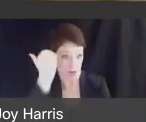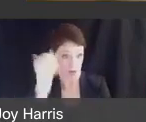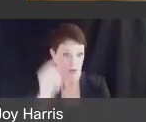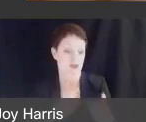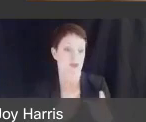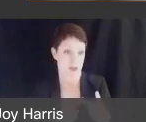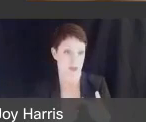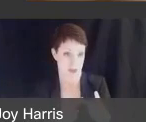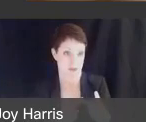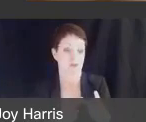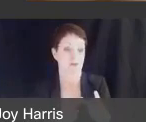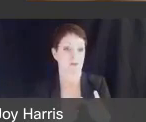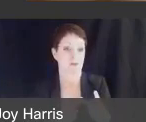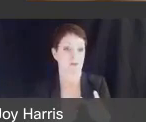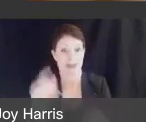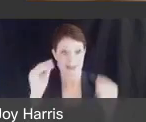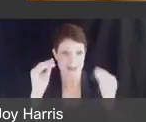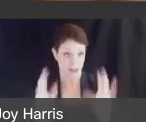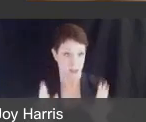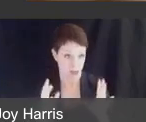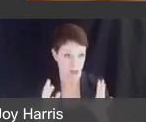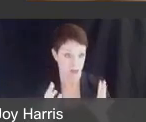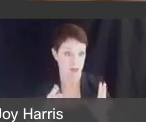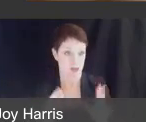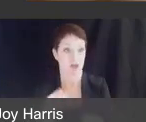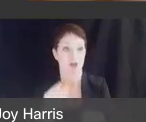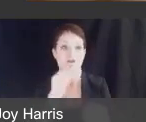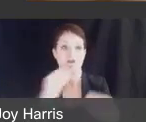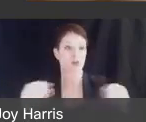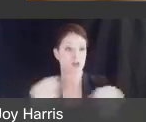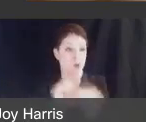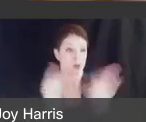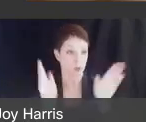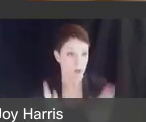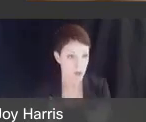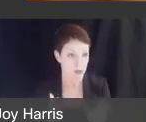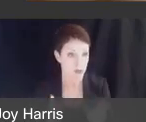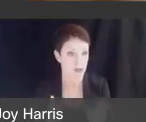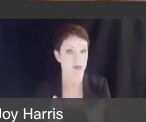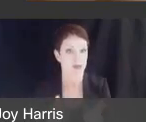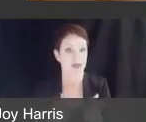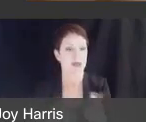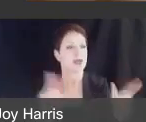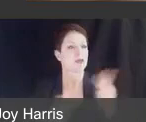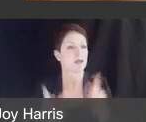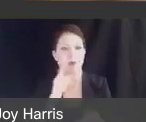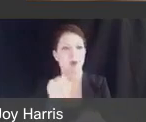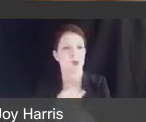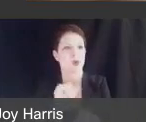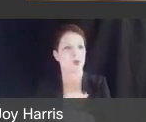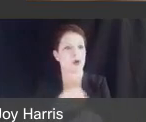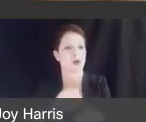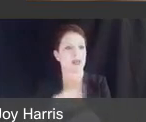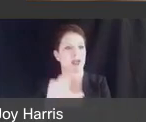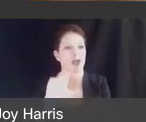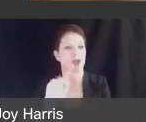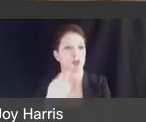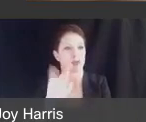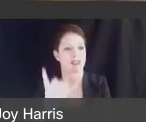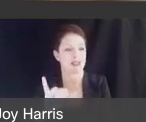it is teachers, grocery store workers, people who work in utility, critical utilities